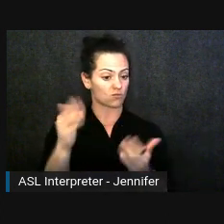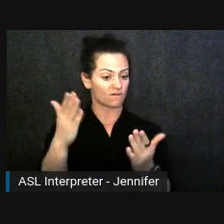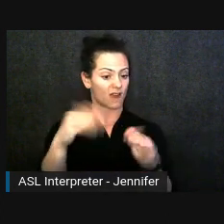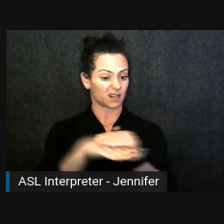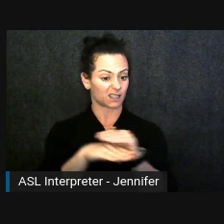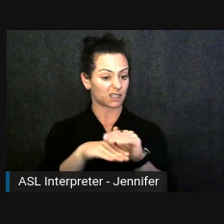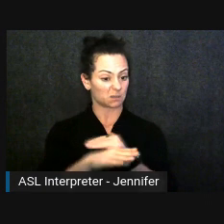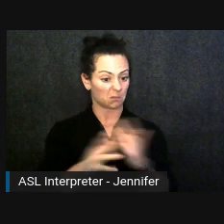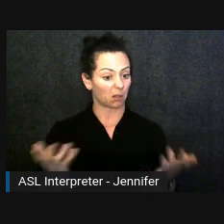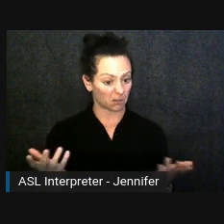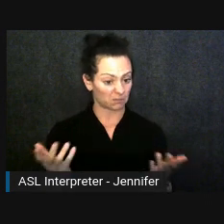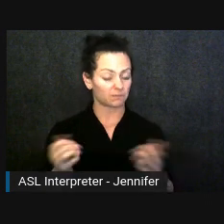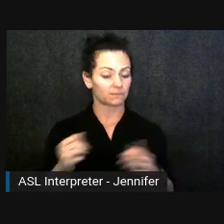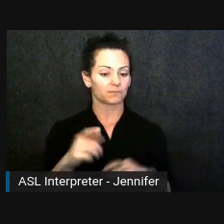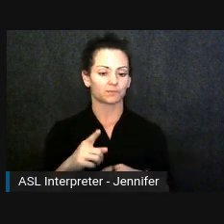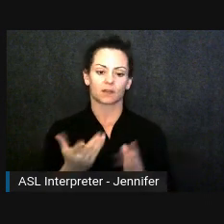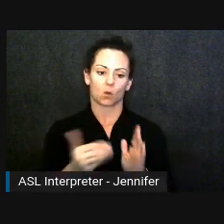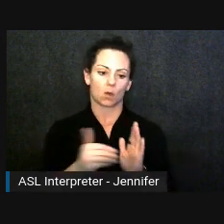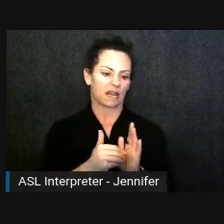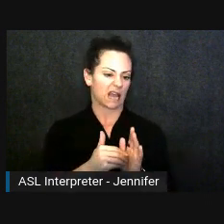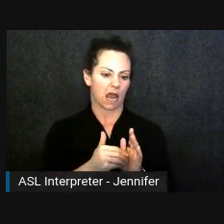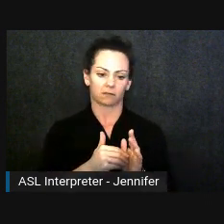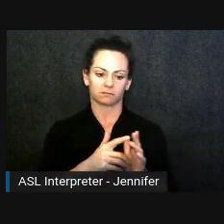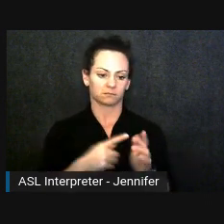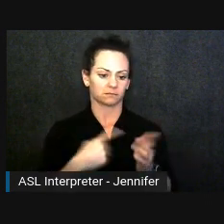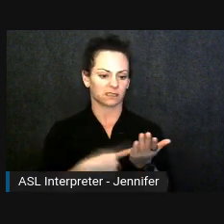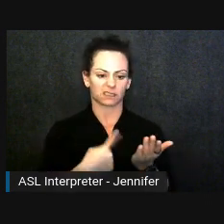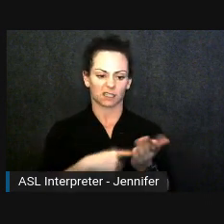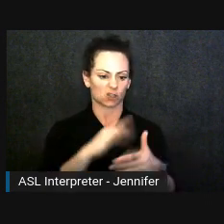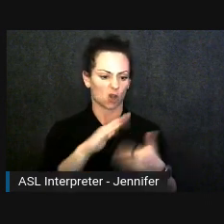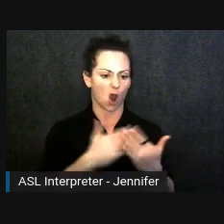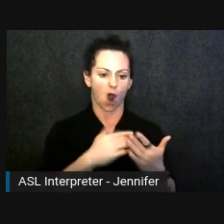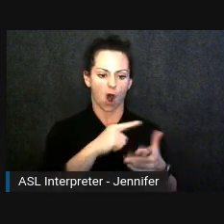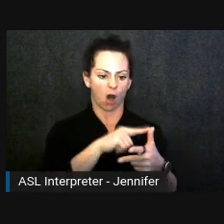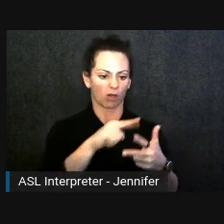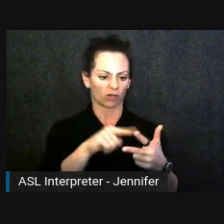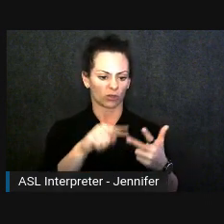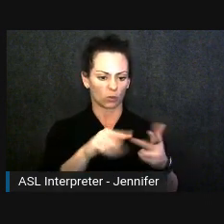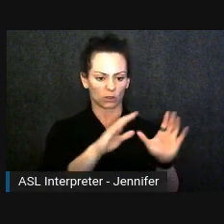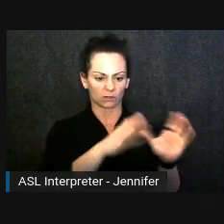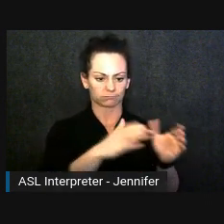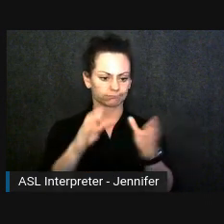hosting social media, SES, whether, you know, whether they're